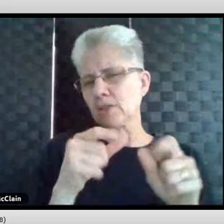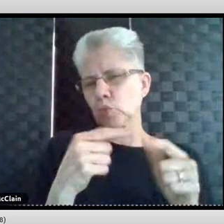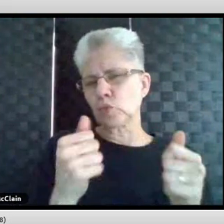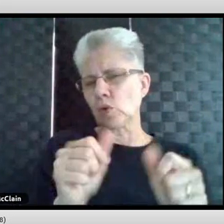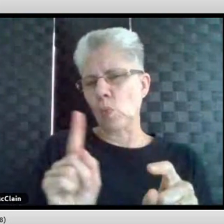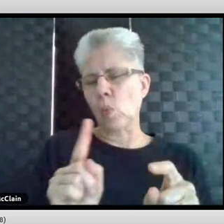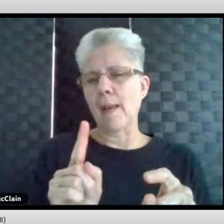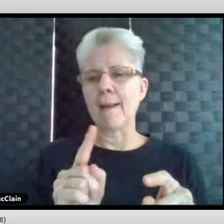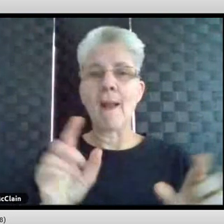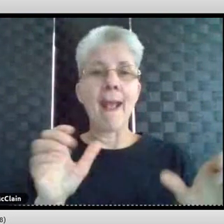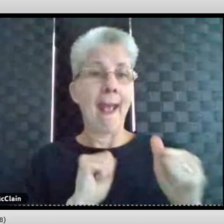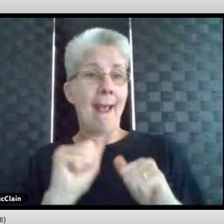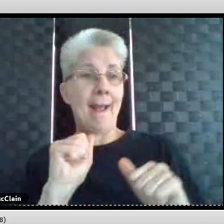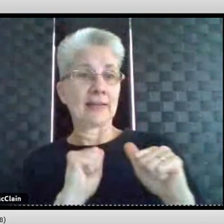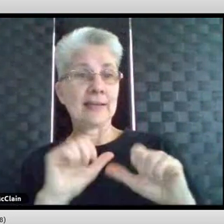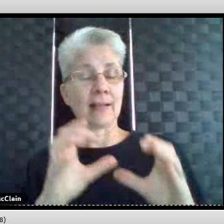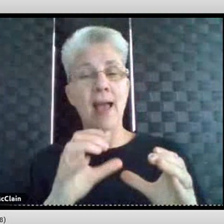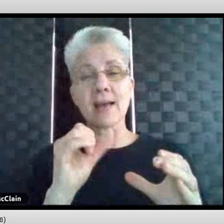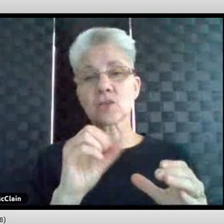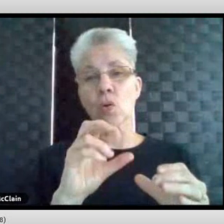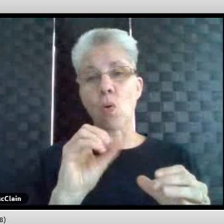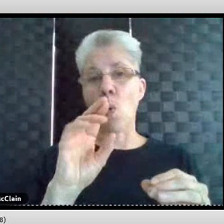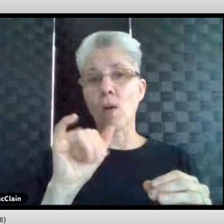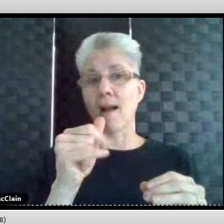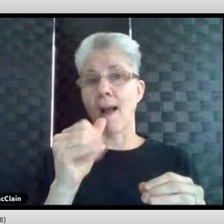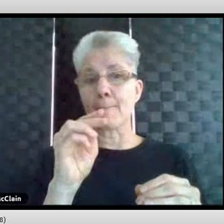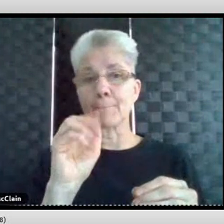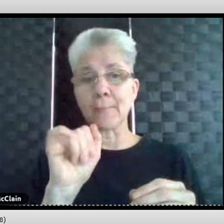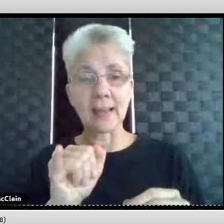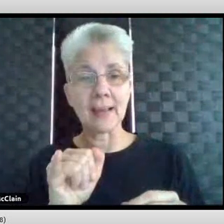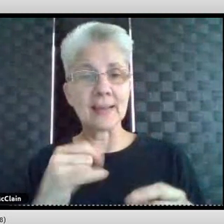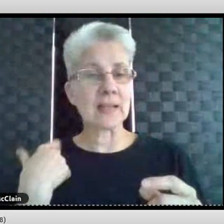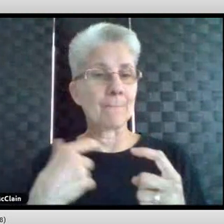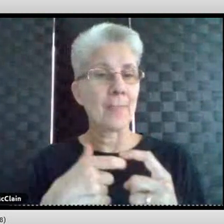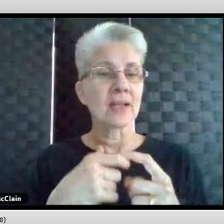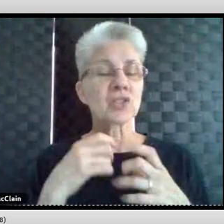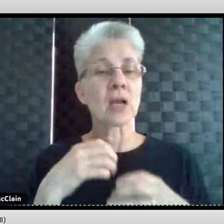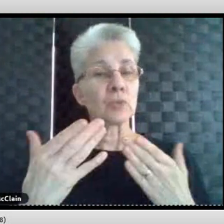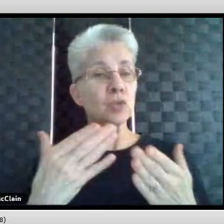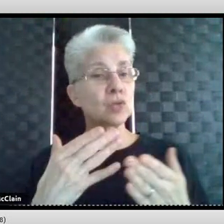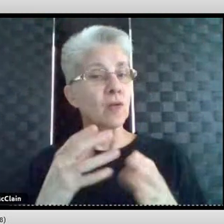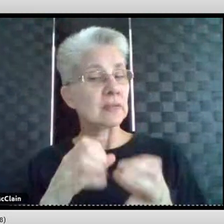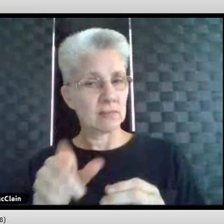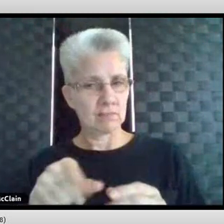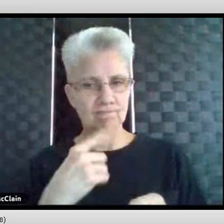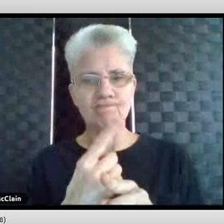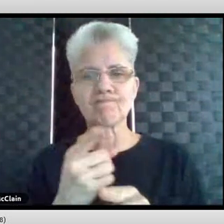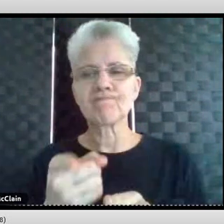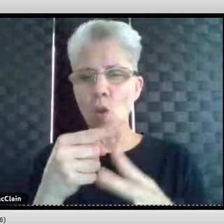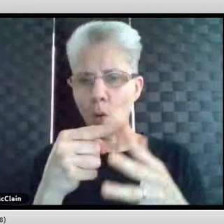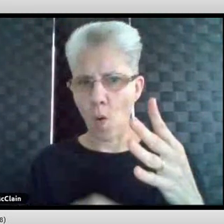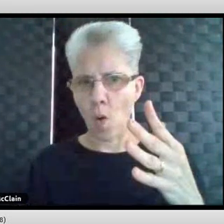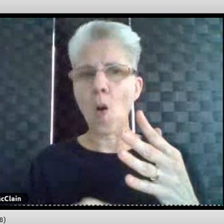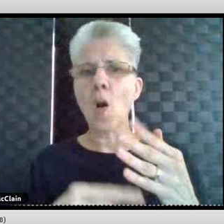"Acting classes," "origami," "Spanish customer service class" -- absolutely, all of the above.